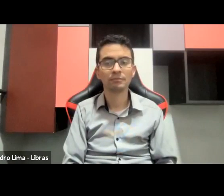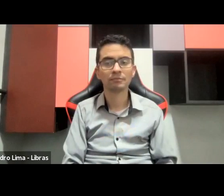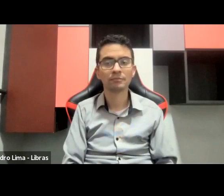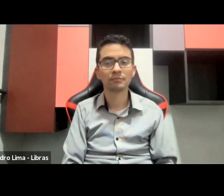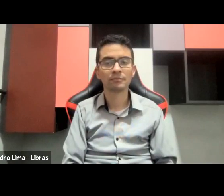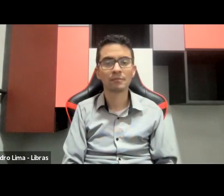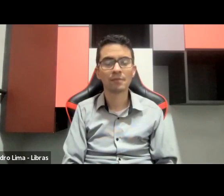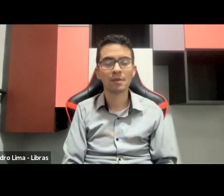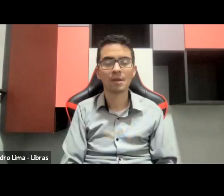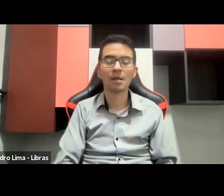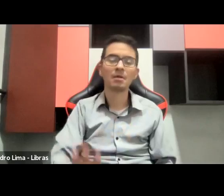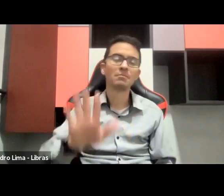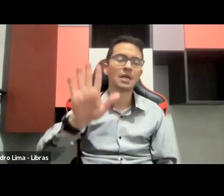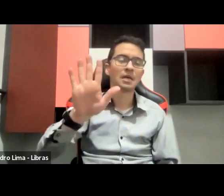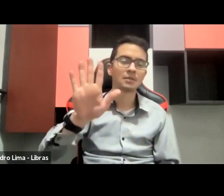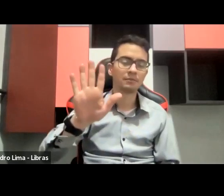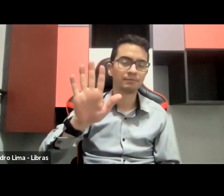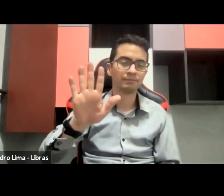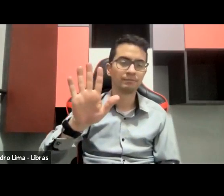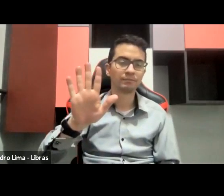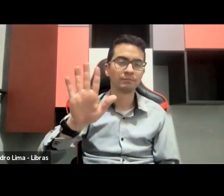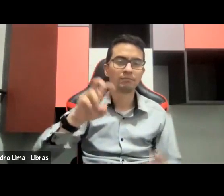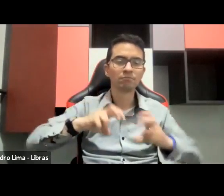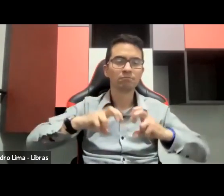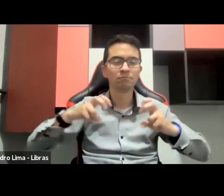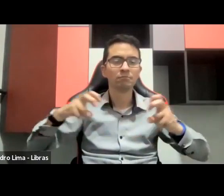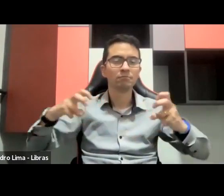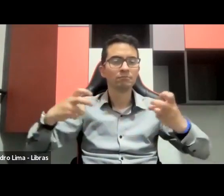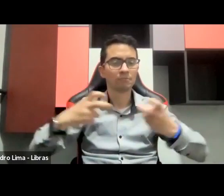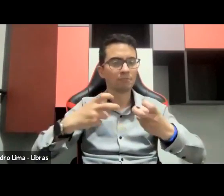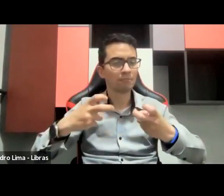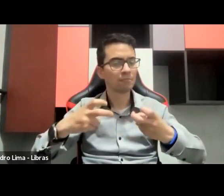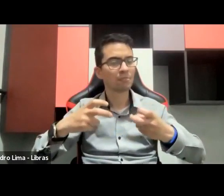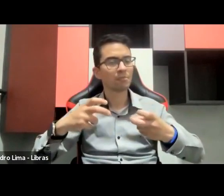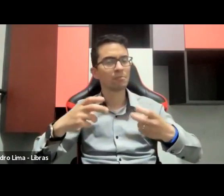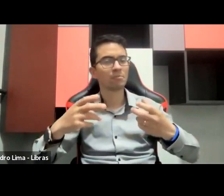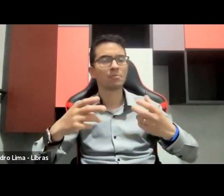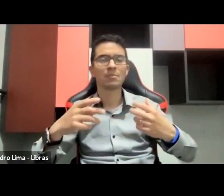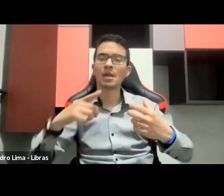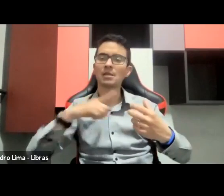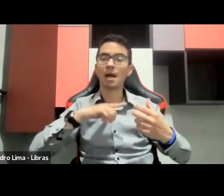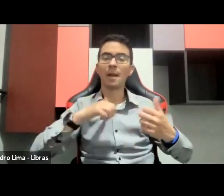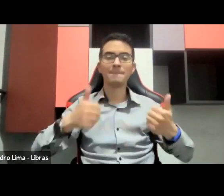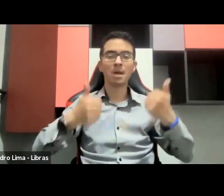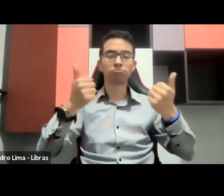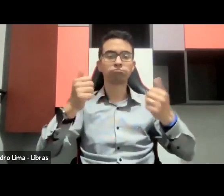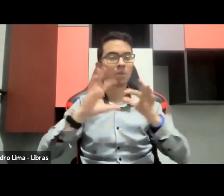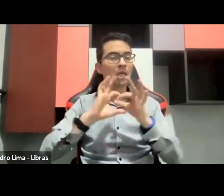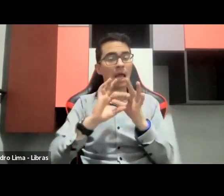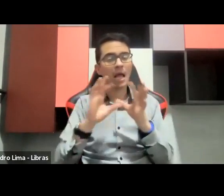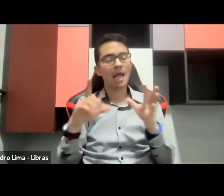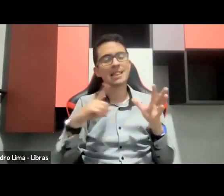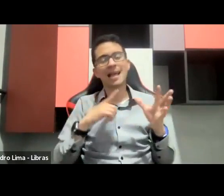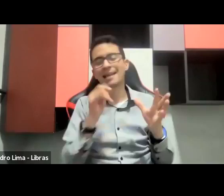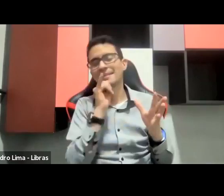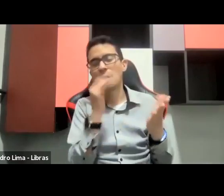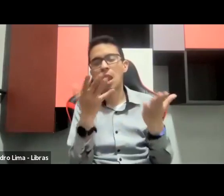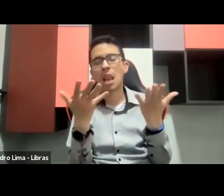caught up with. seems to be flow get seems to be flow get, whether it to be flow get, whether it leads. to a joint project to a joint project.